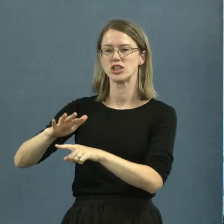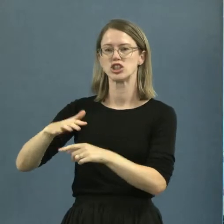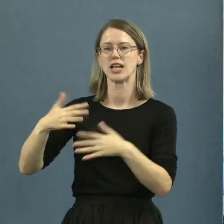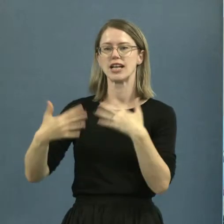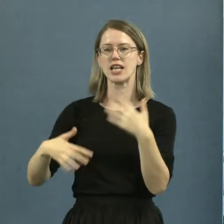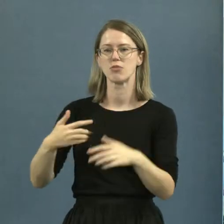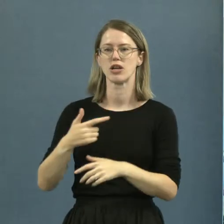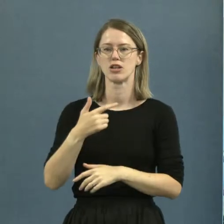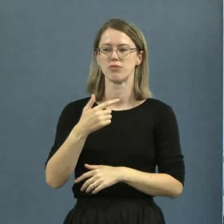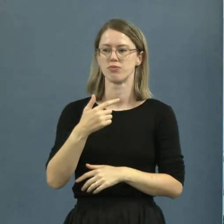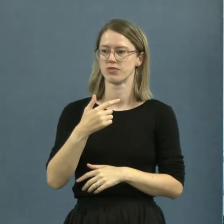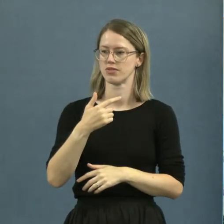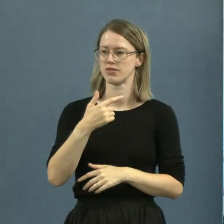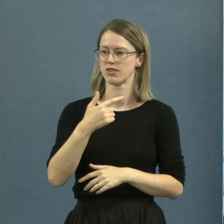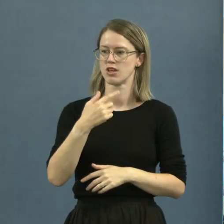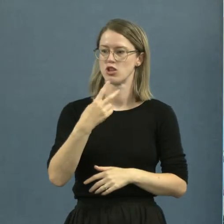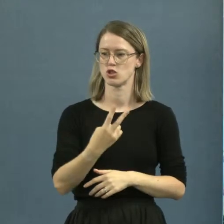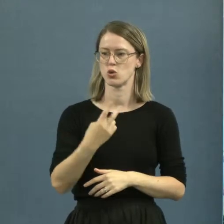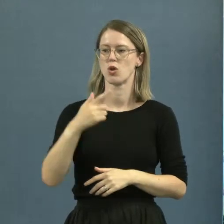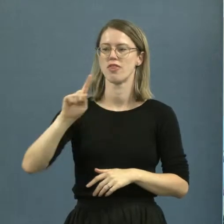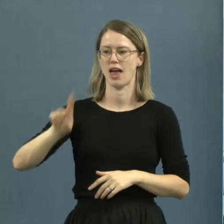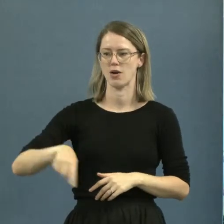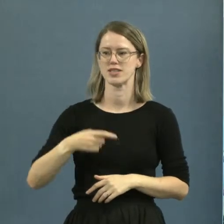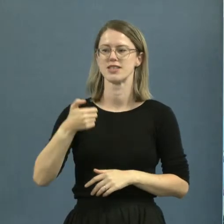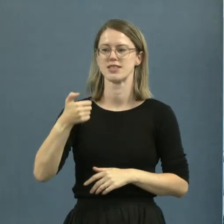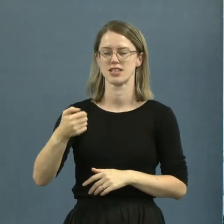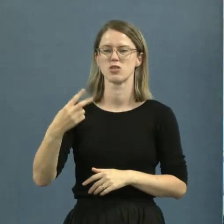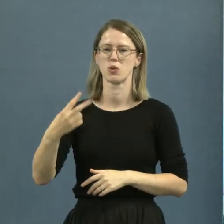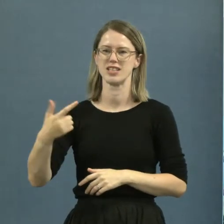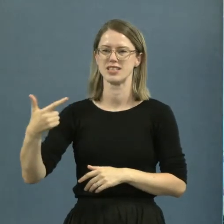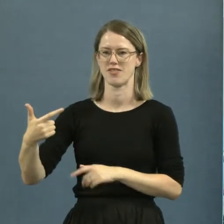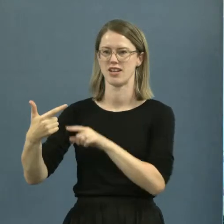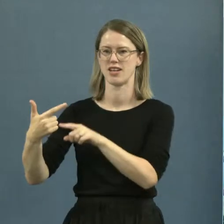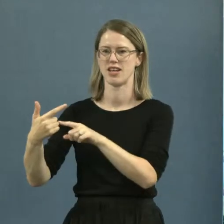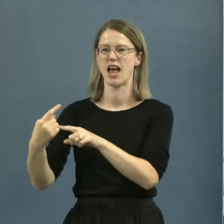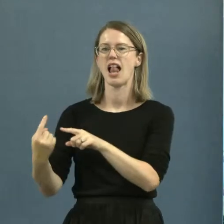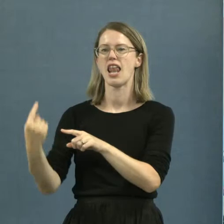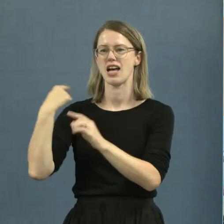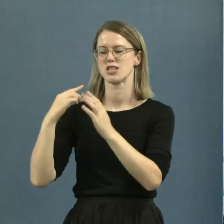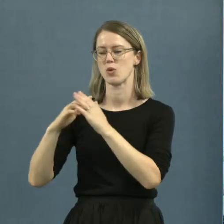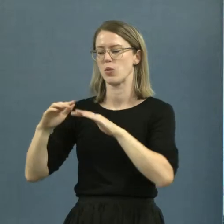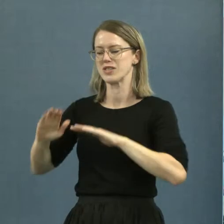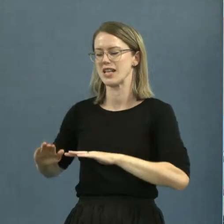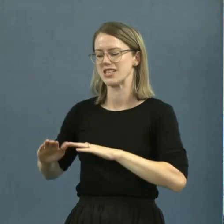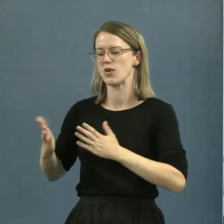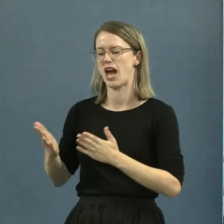average for Canterbury is 2,62. This time last week, it was